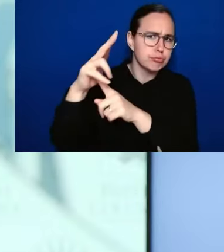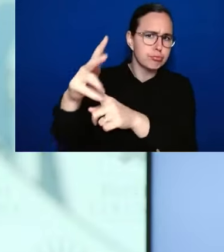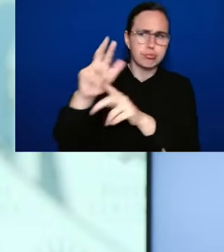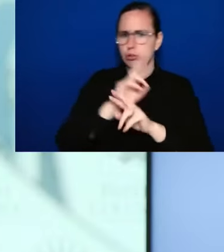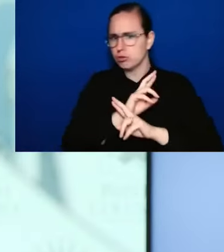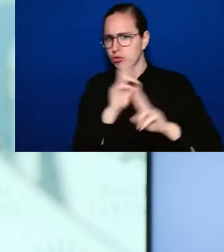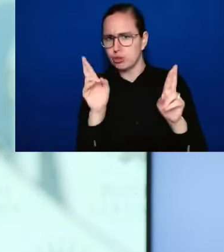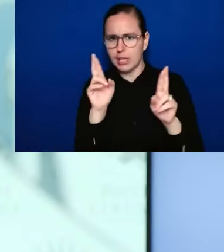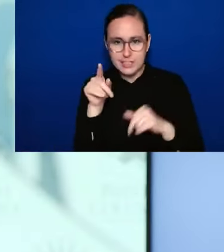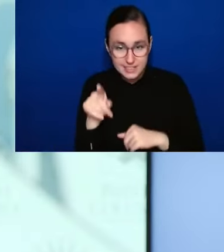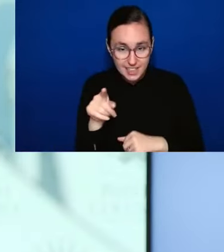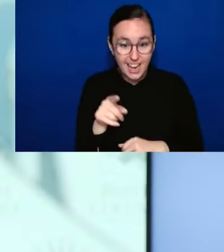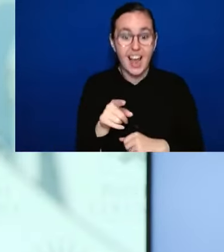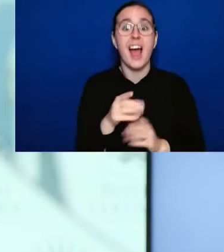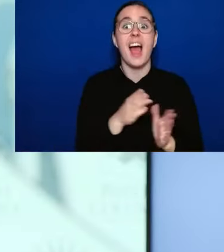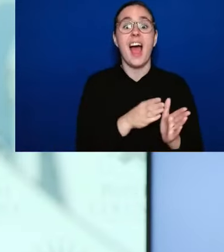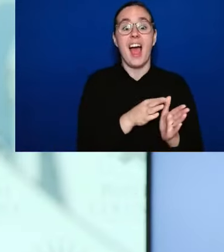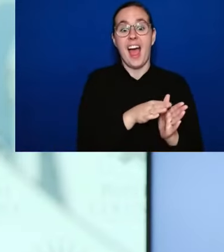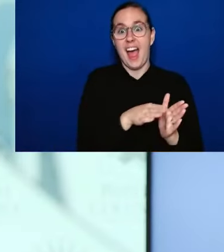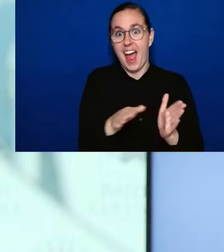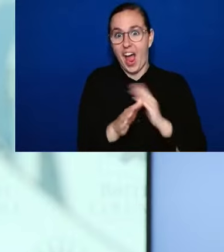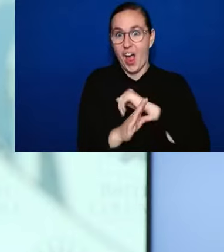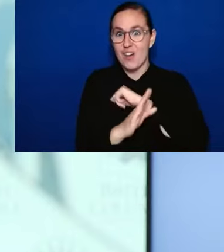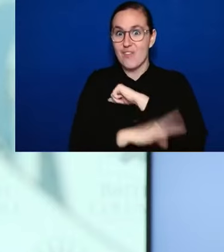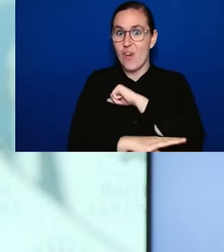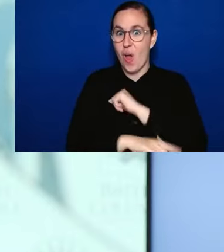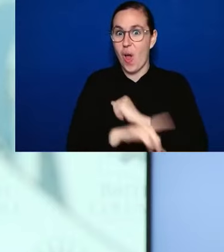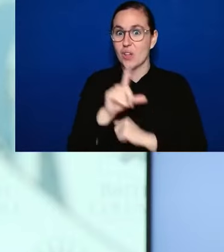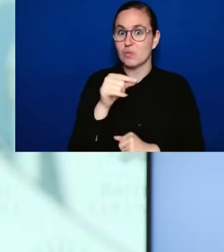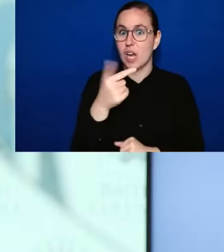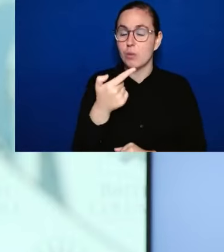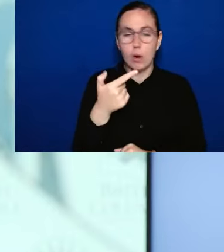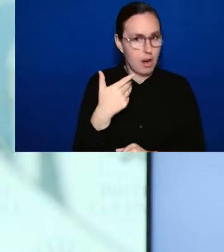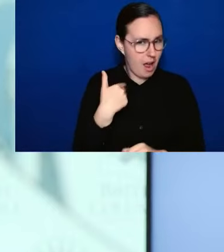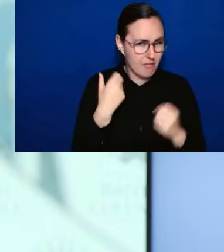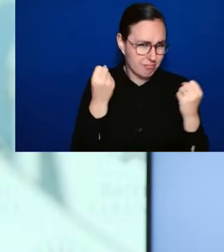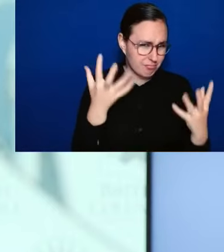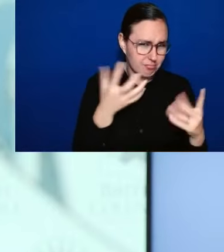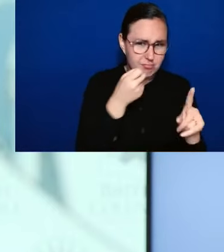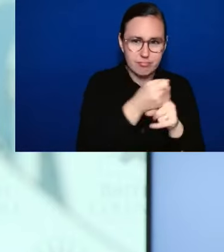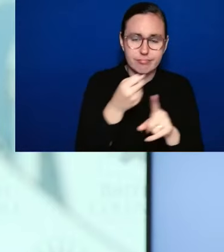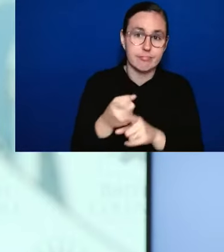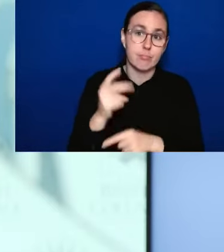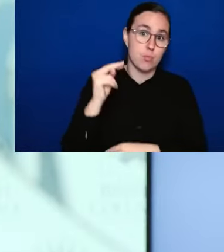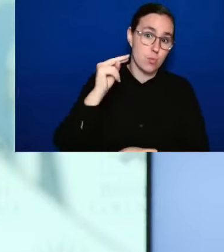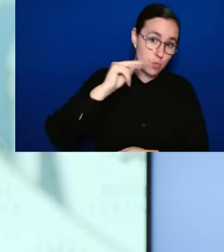the profound impact particularly in the north reticular unitaria